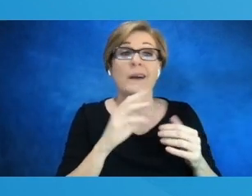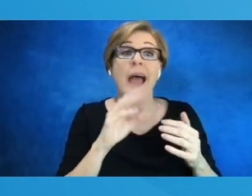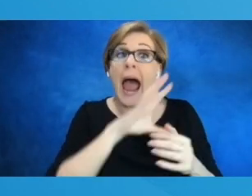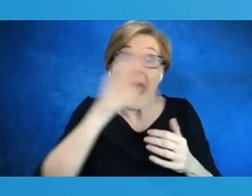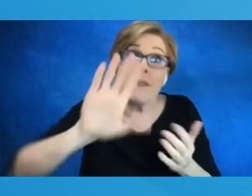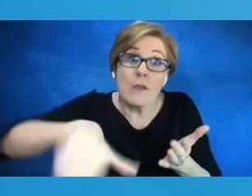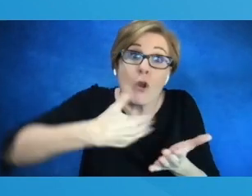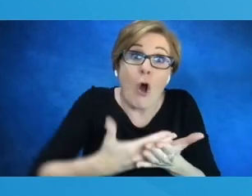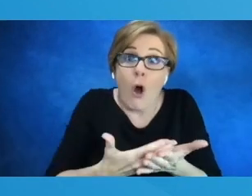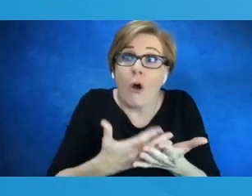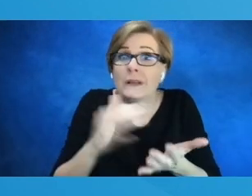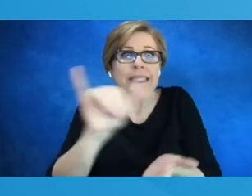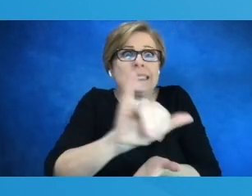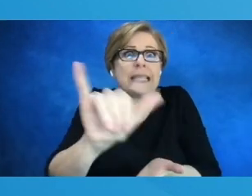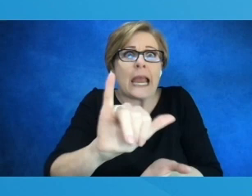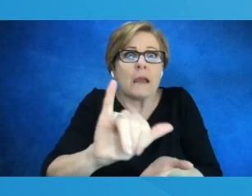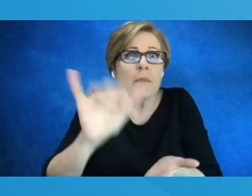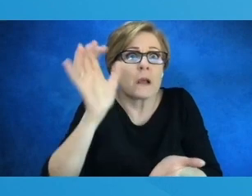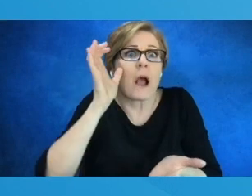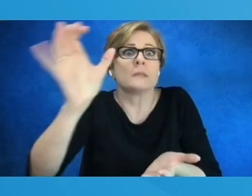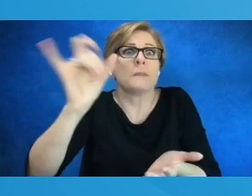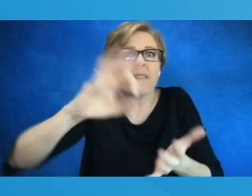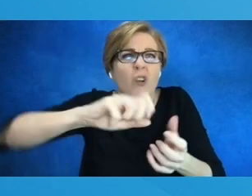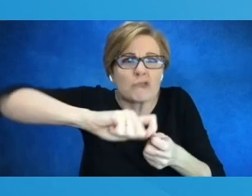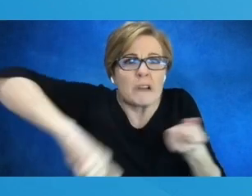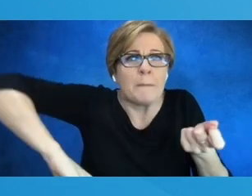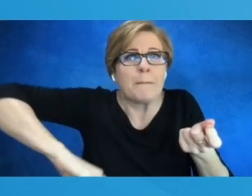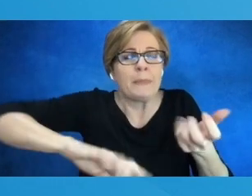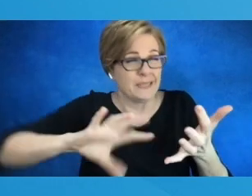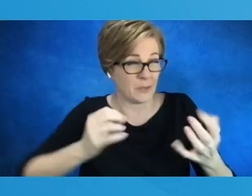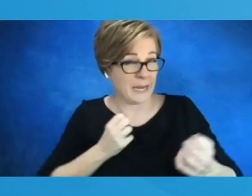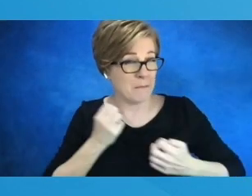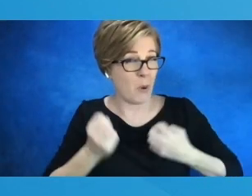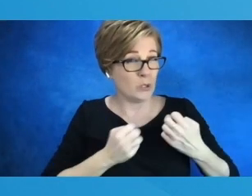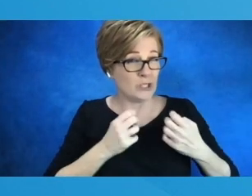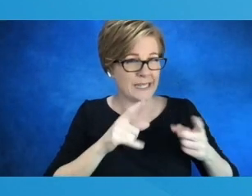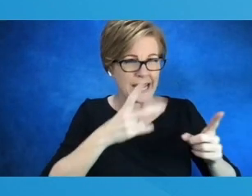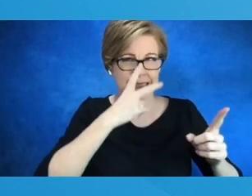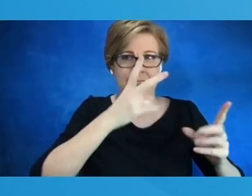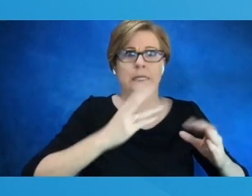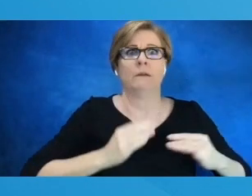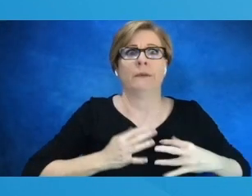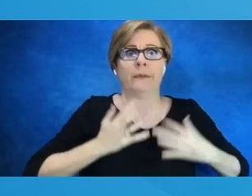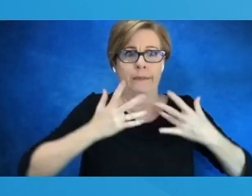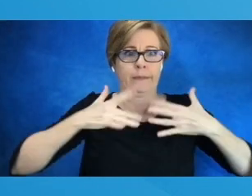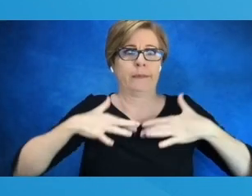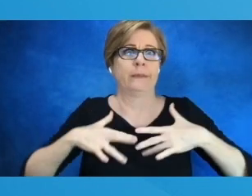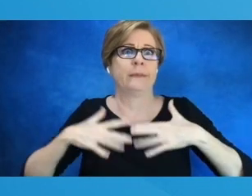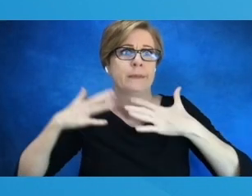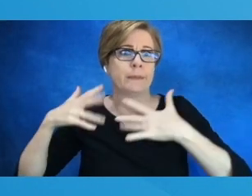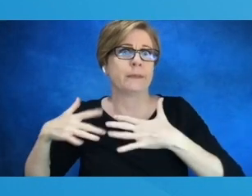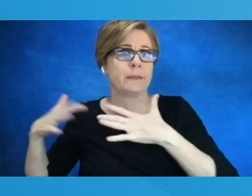So, interesting, the emotions are a really important part. Anything else you're noticing, Nicole in the chat?